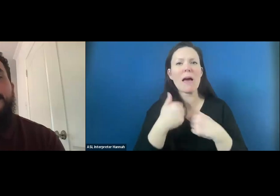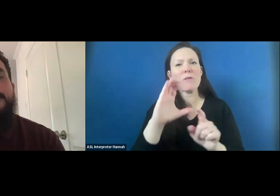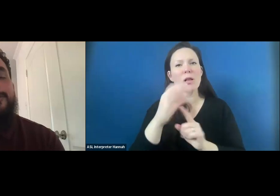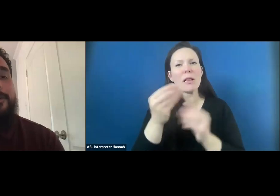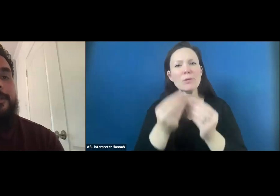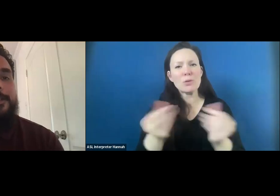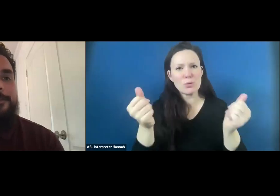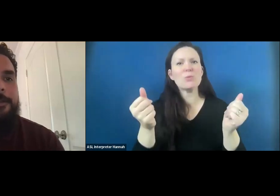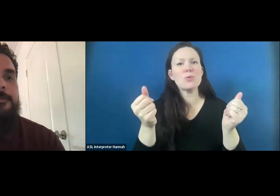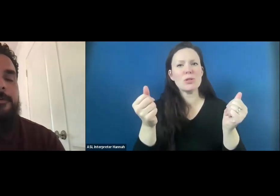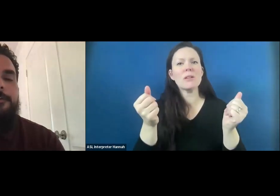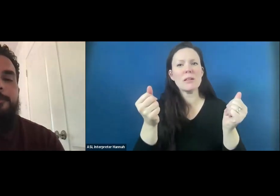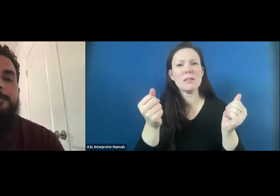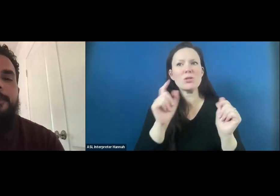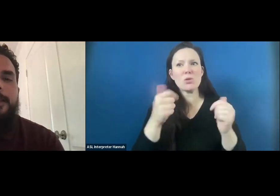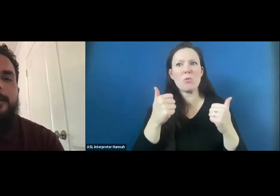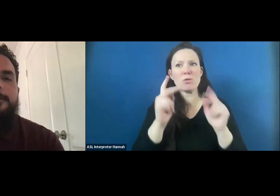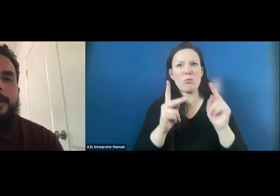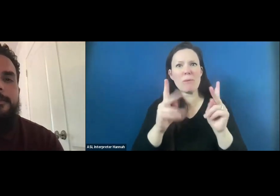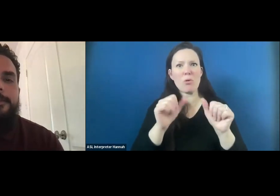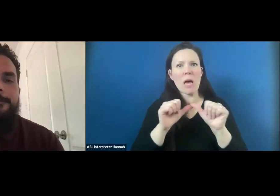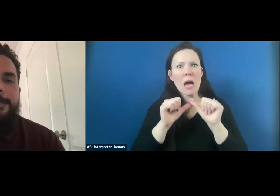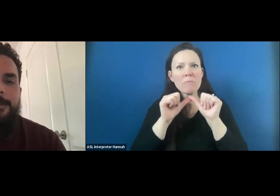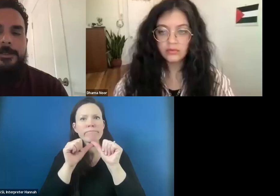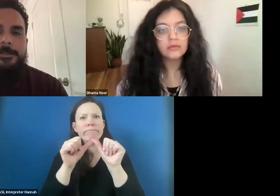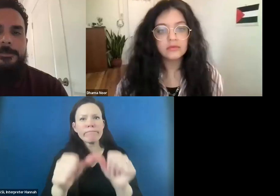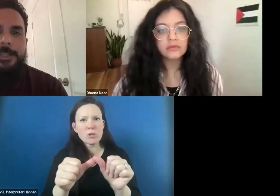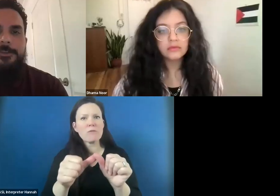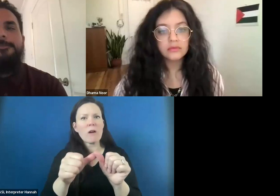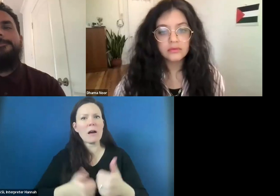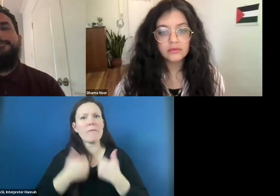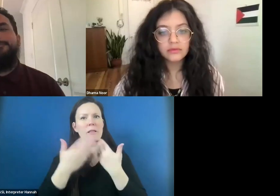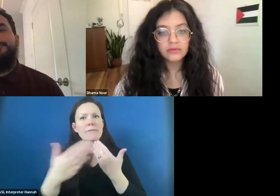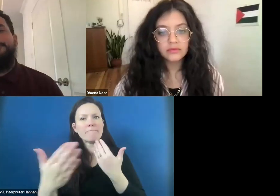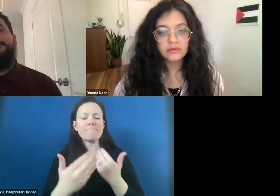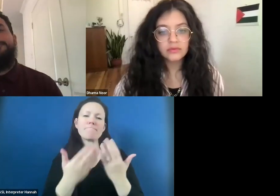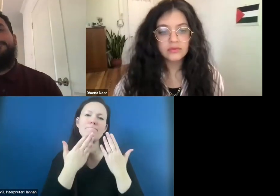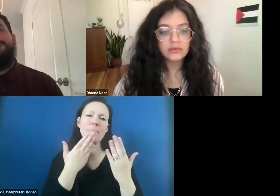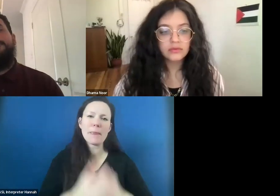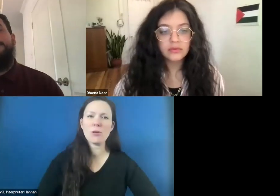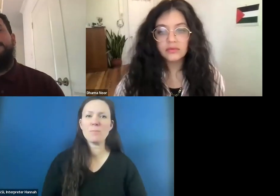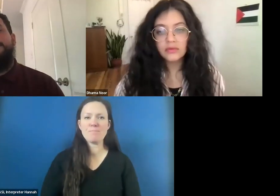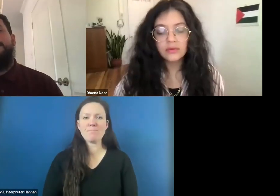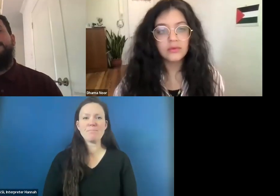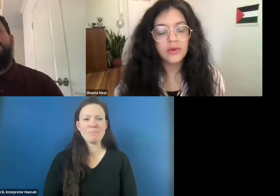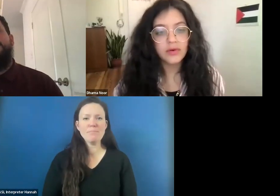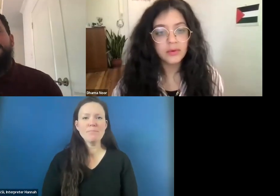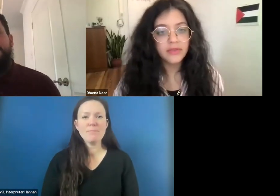Because ensuring the survival of people and the land demands it. Thank you. Wow Ramon.